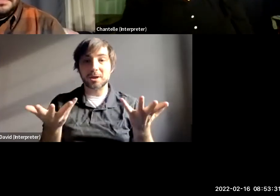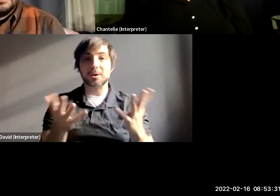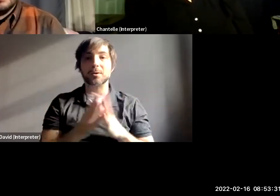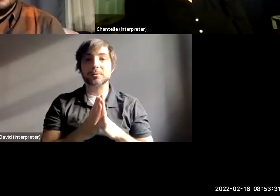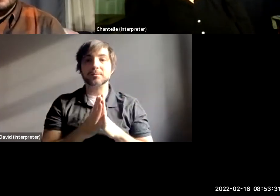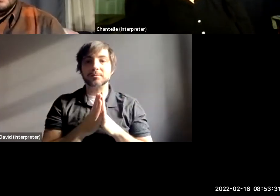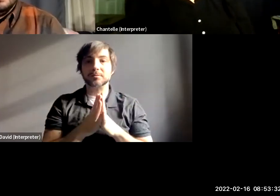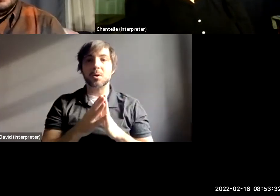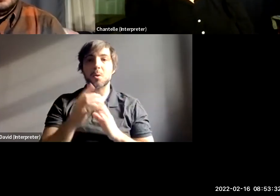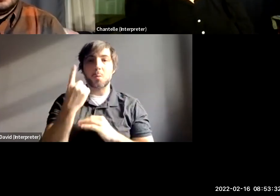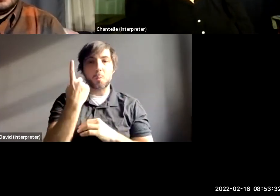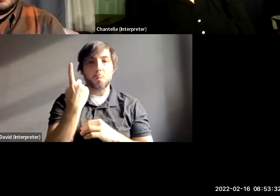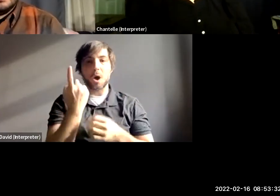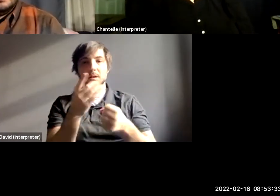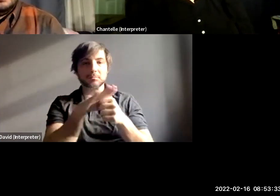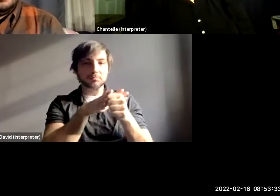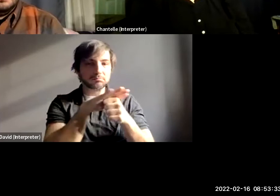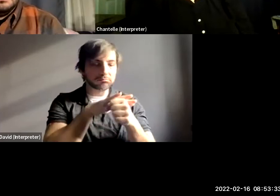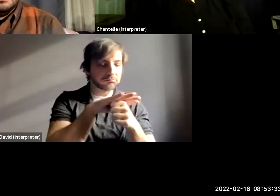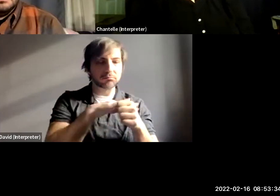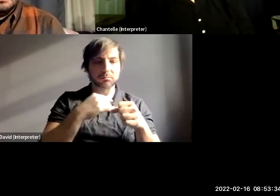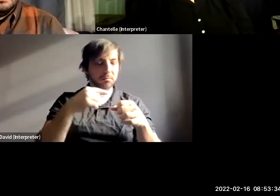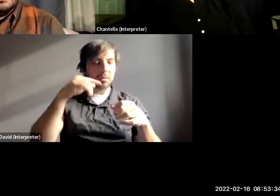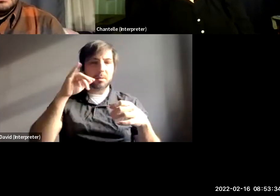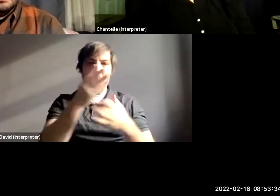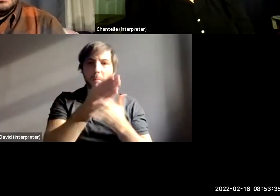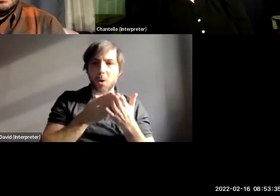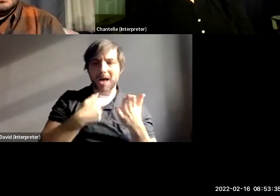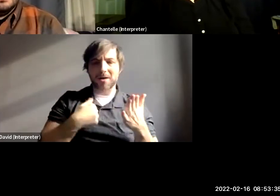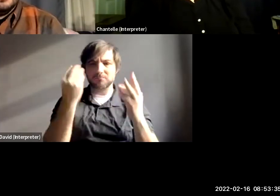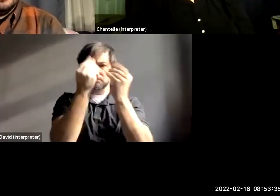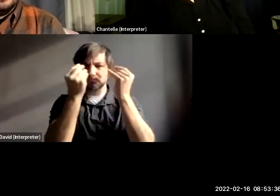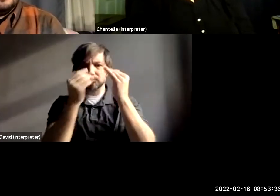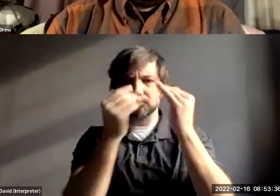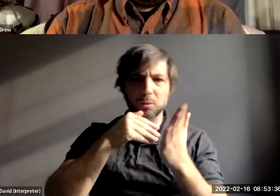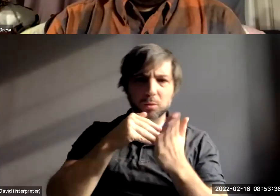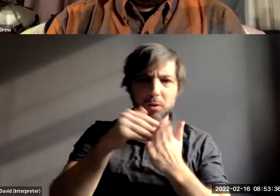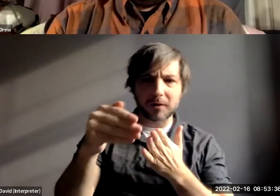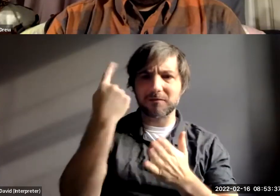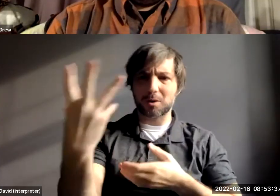area that I think about a lot as it relate s to inclusion is,